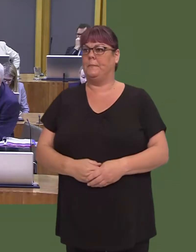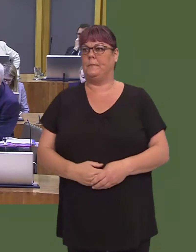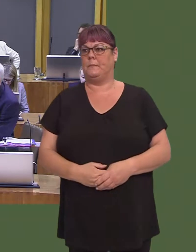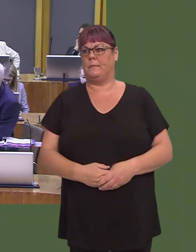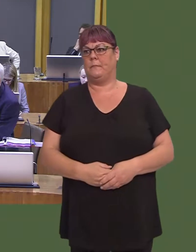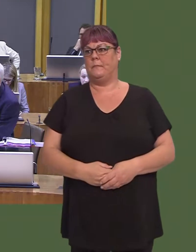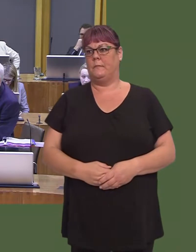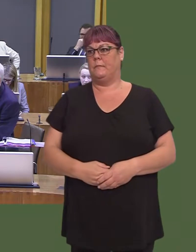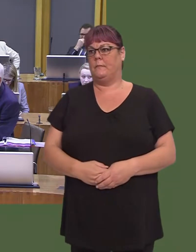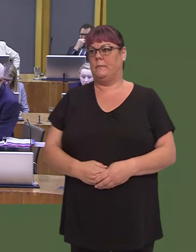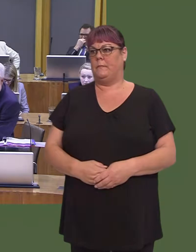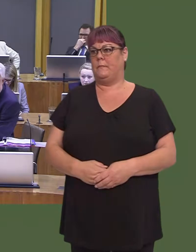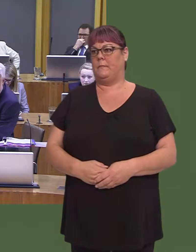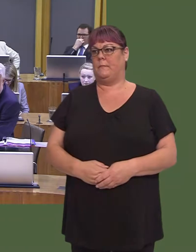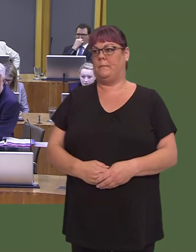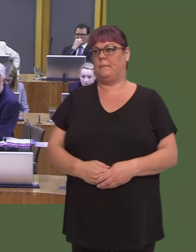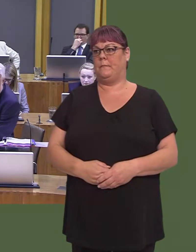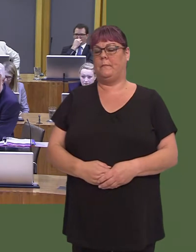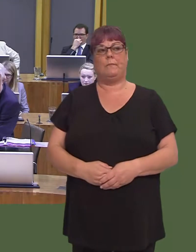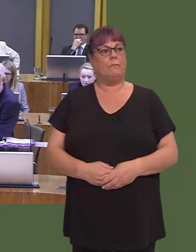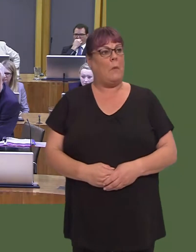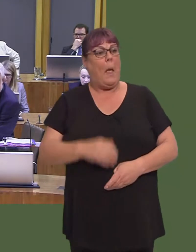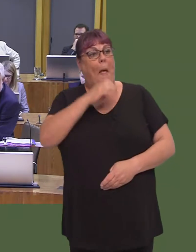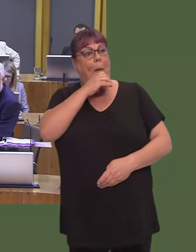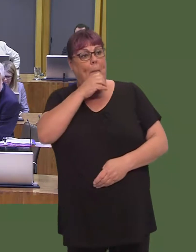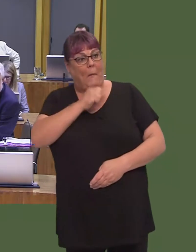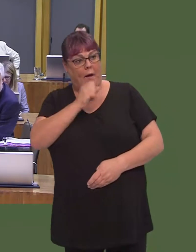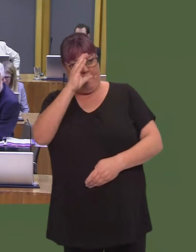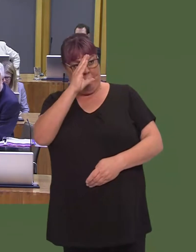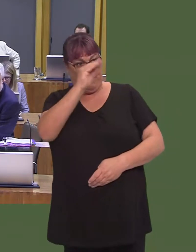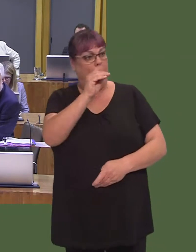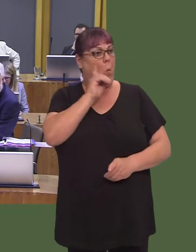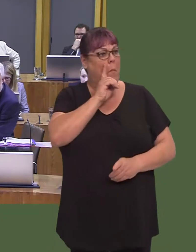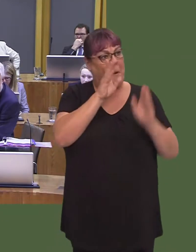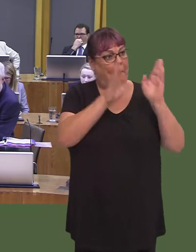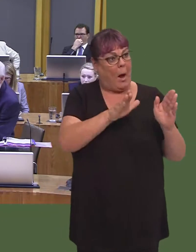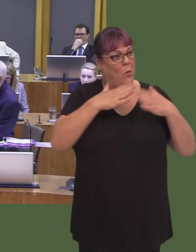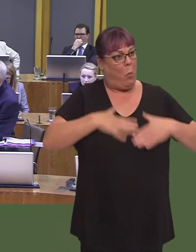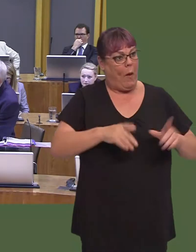Ireland had £1 billion given to it, a substantial amount of which was for health and education,